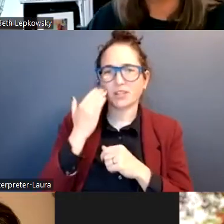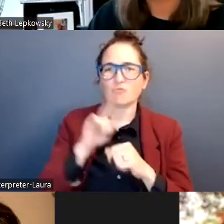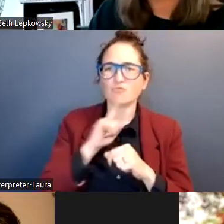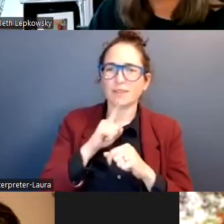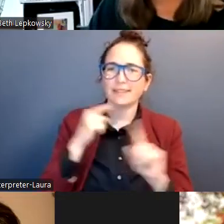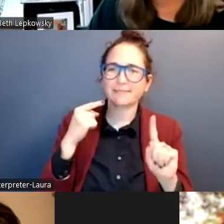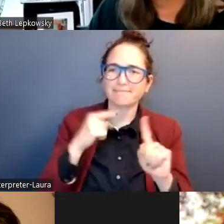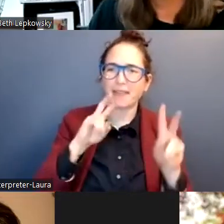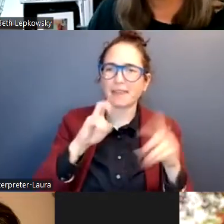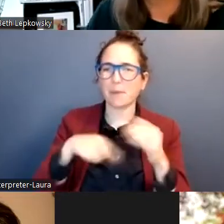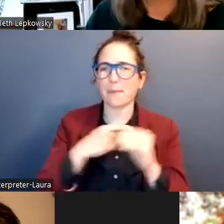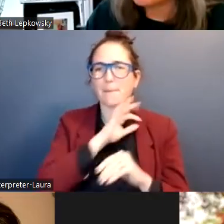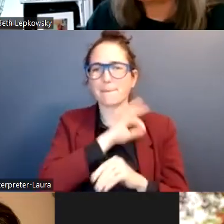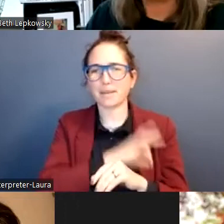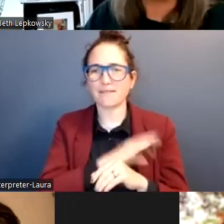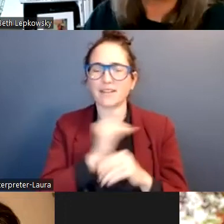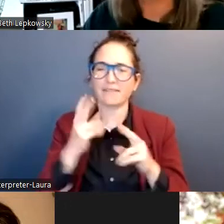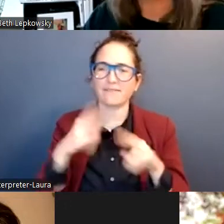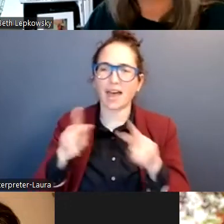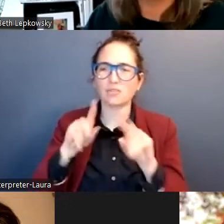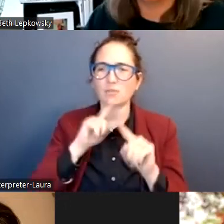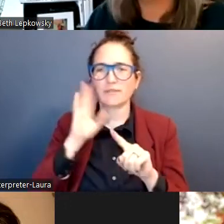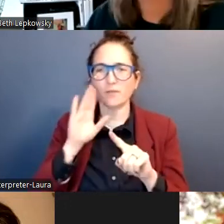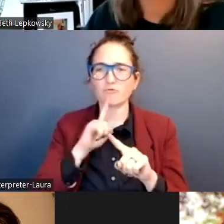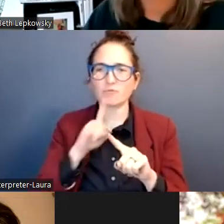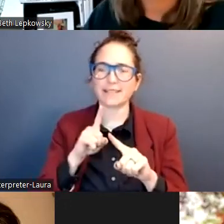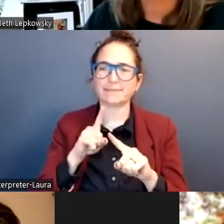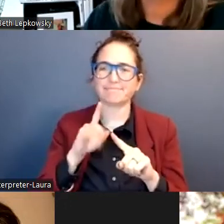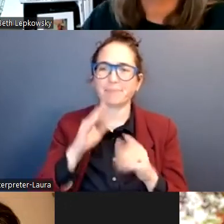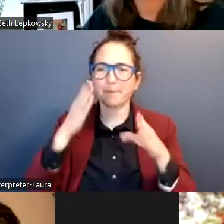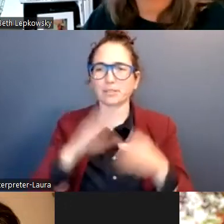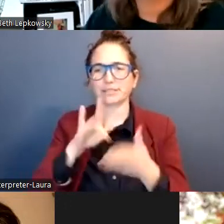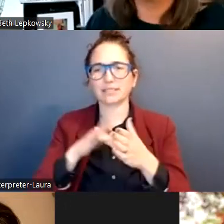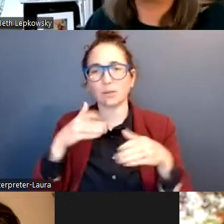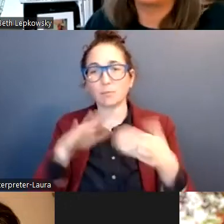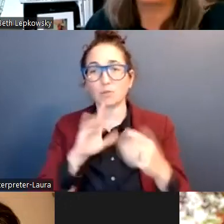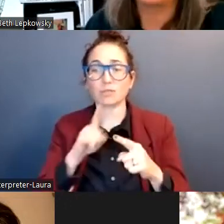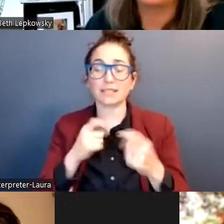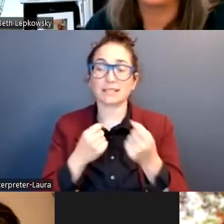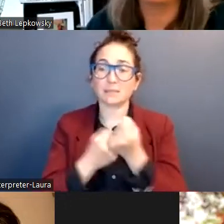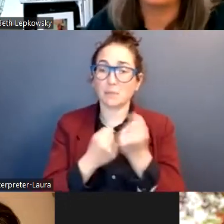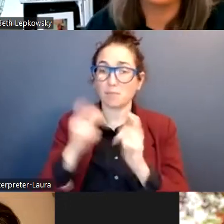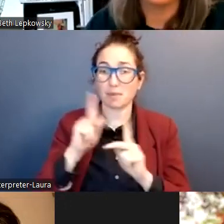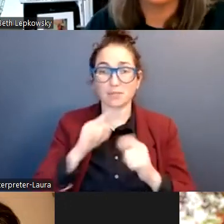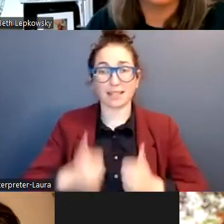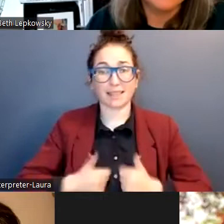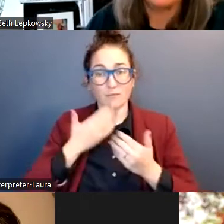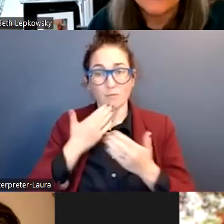person centered approach to supporting people to live well, at all phases and conditions